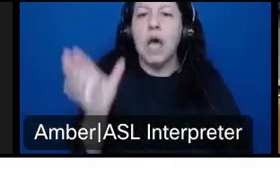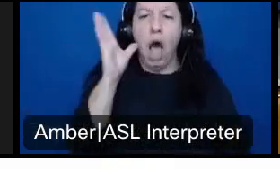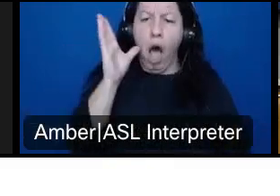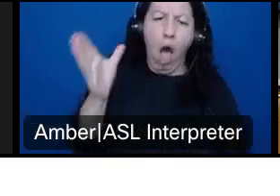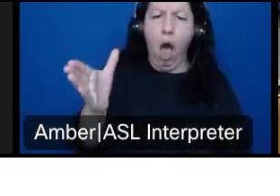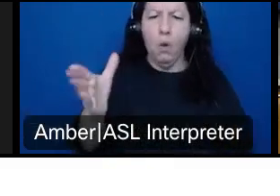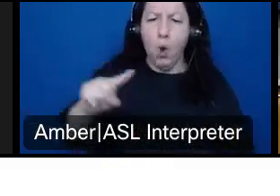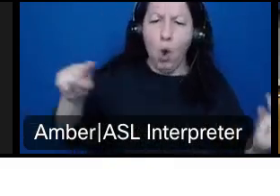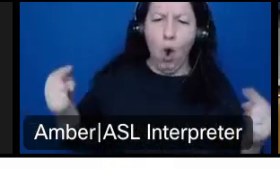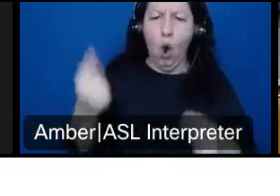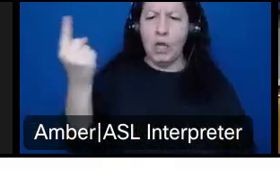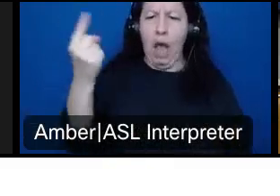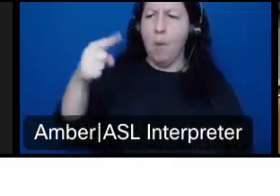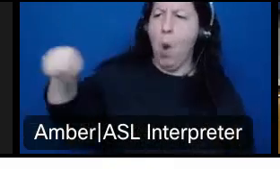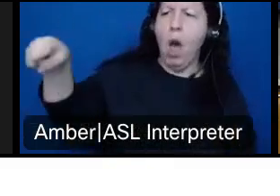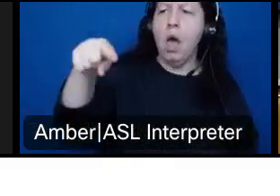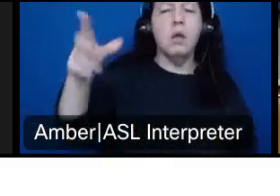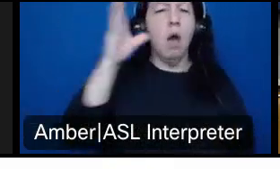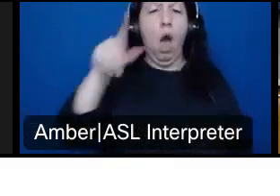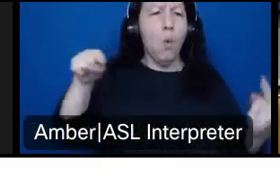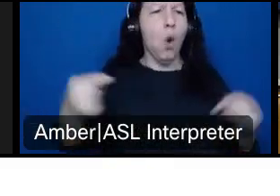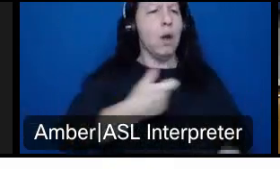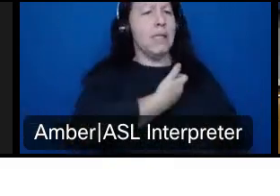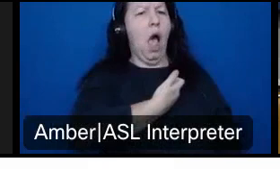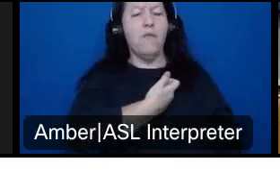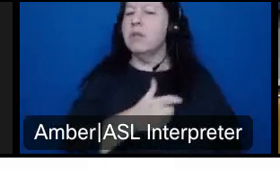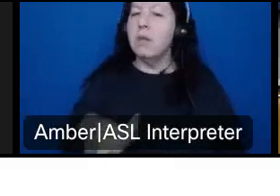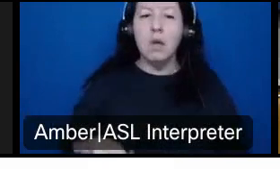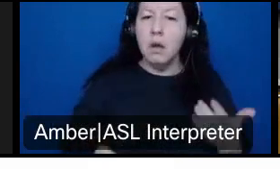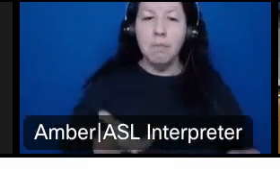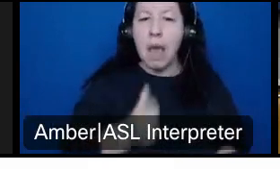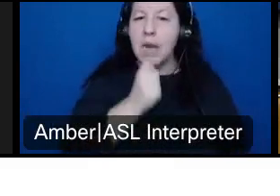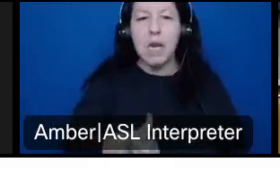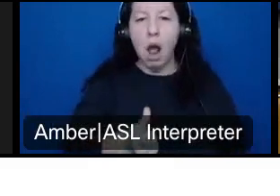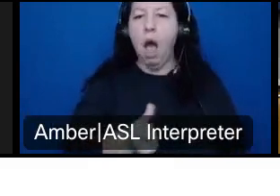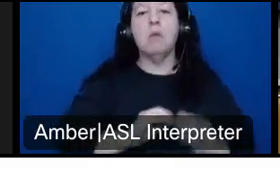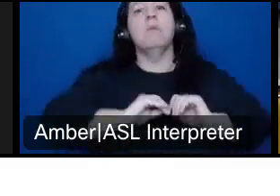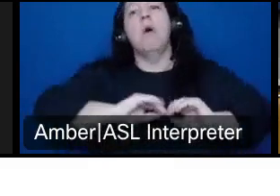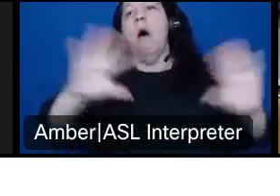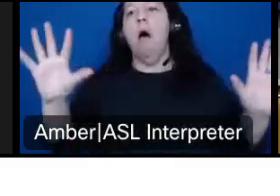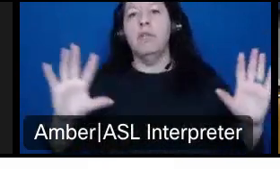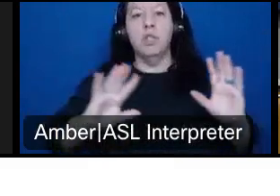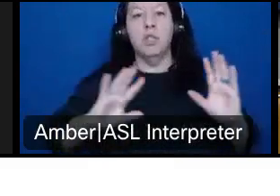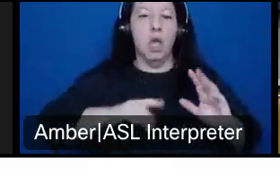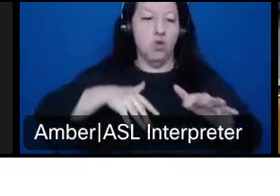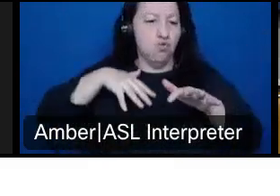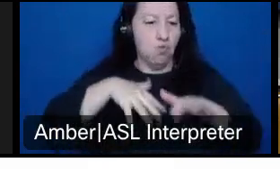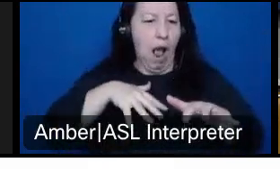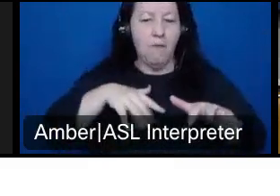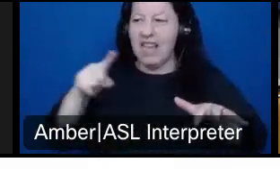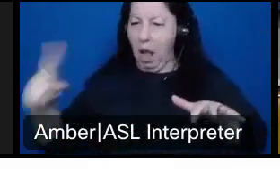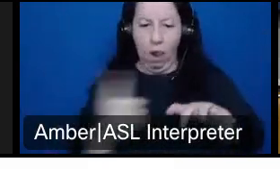Hurt someone else they are not necessarily running into traffic under those circumstances. They always would have been brought.